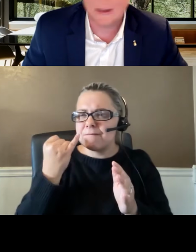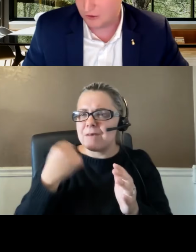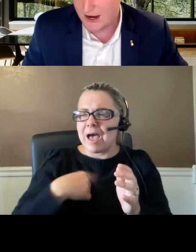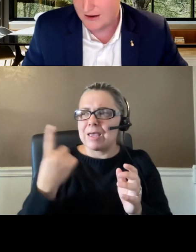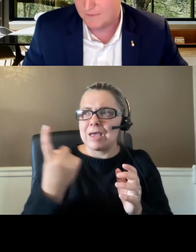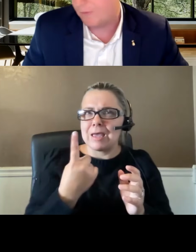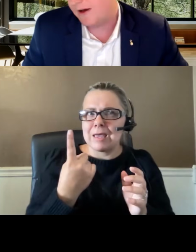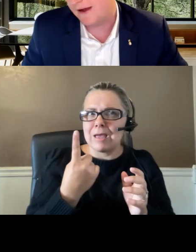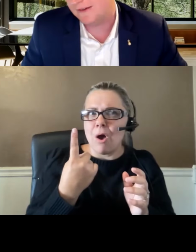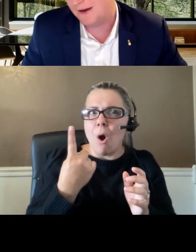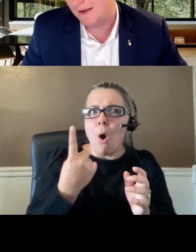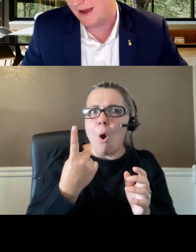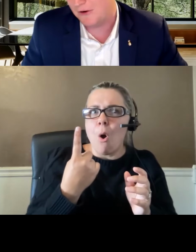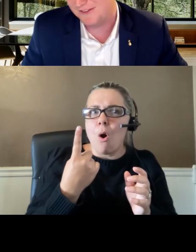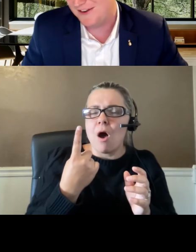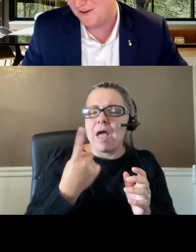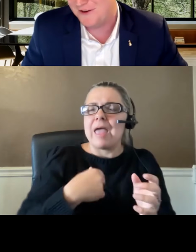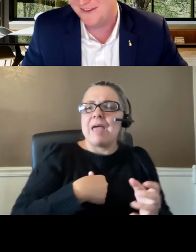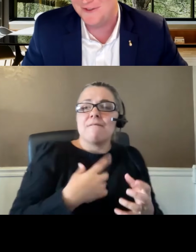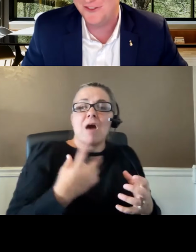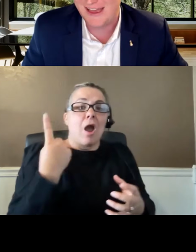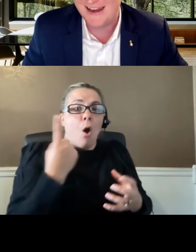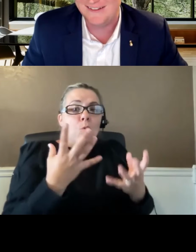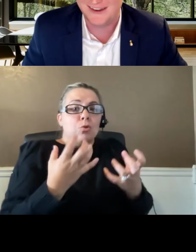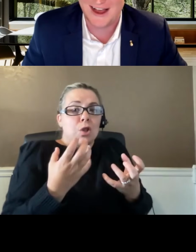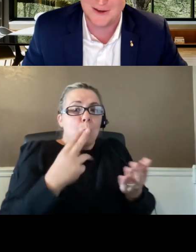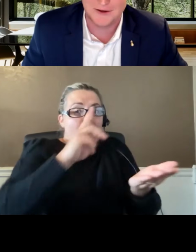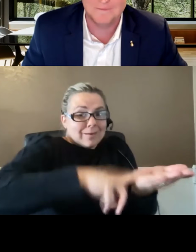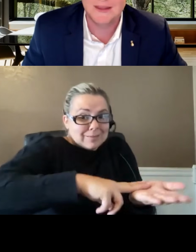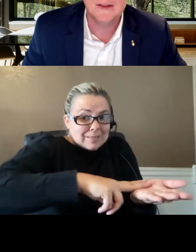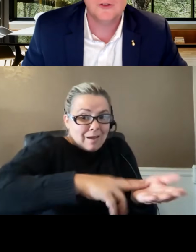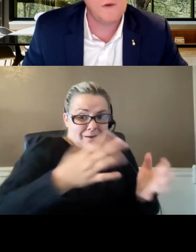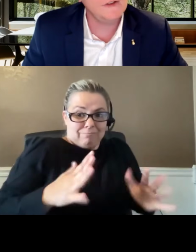that's great but what about somebody in my organization who needs to send the document.